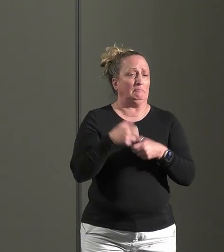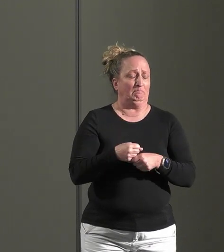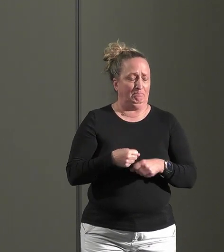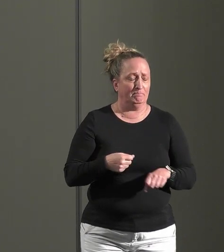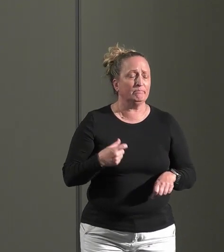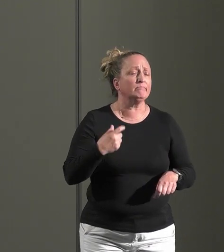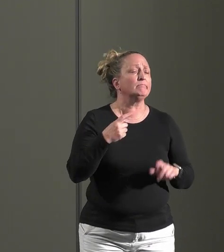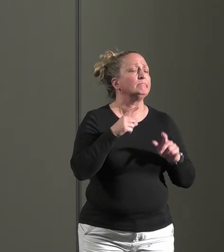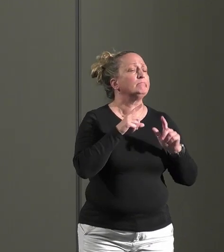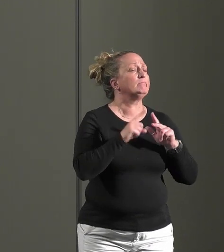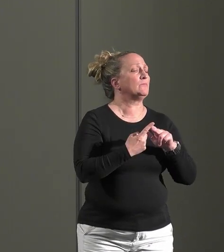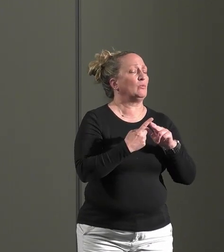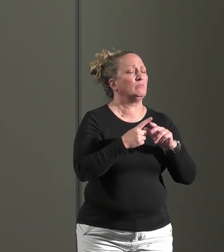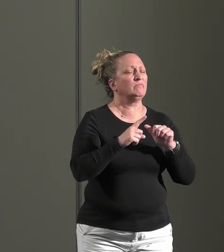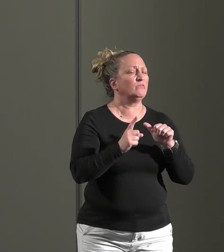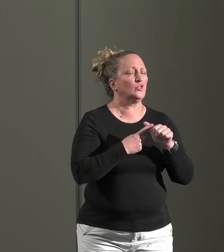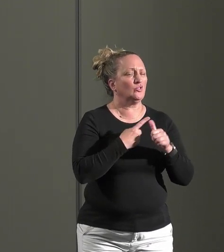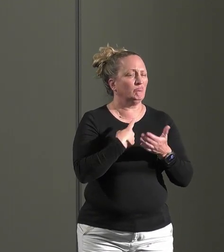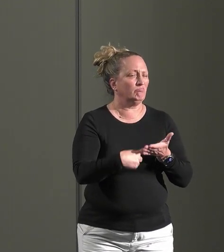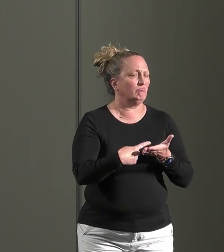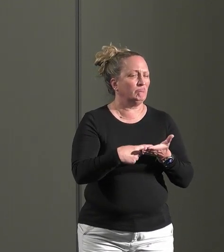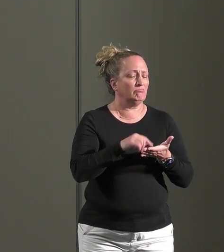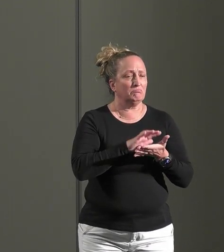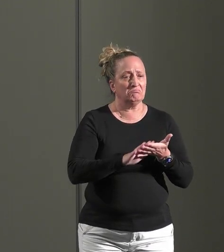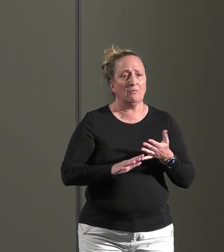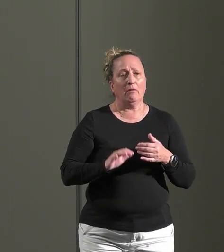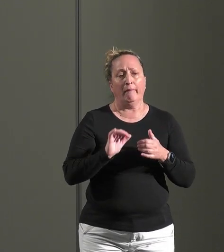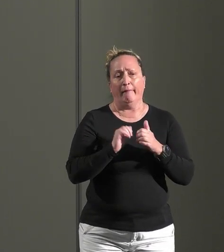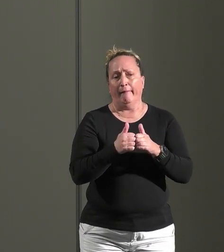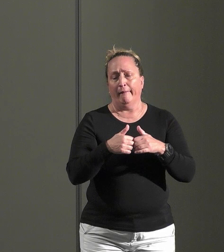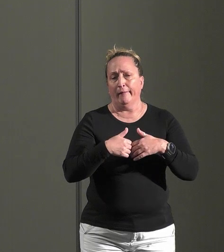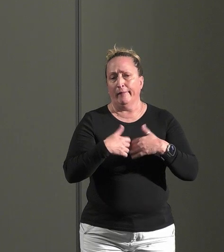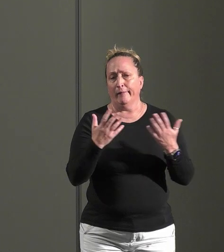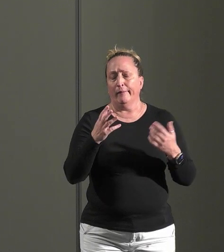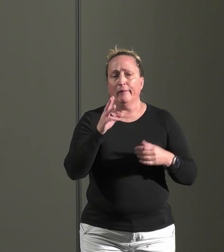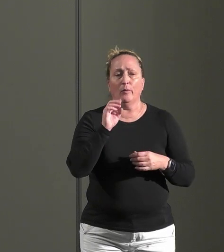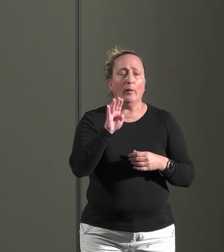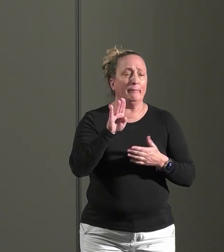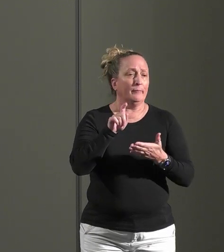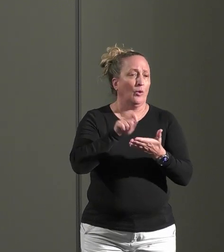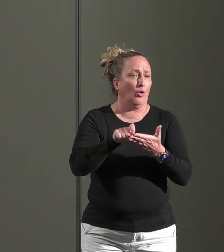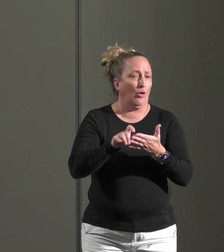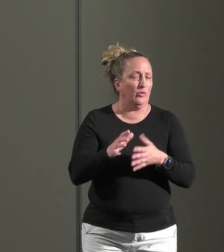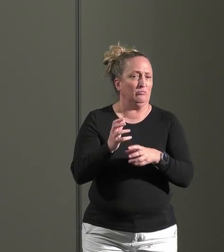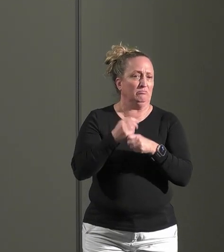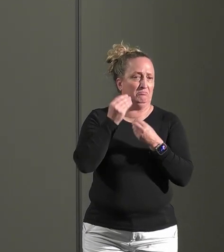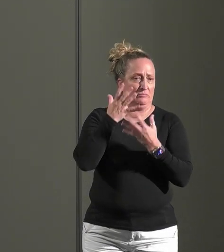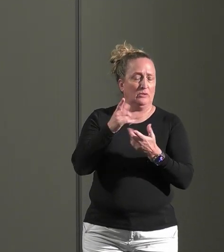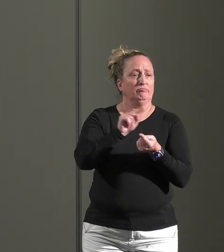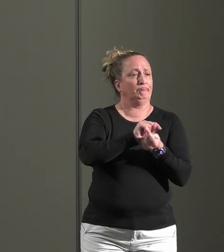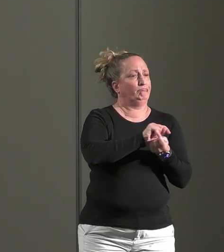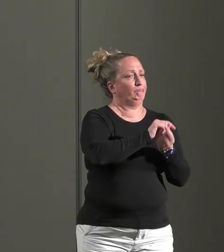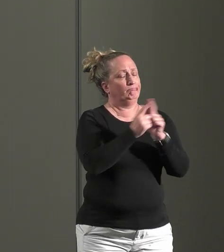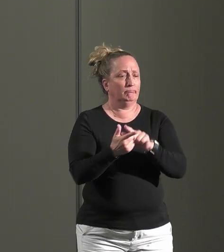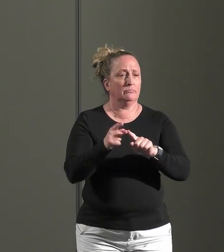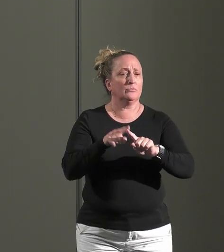talked about how web author gets their information translated to a website.